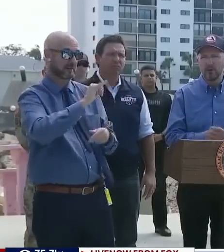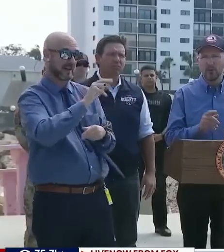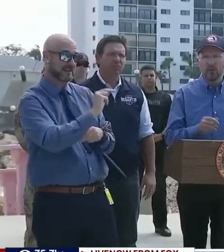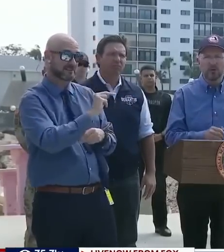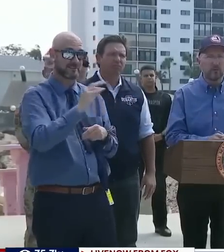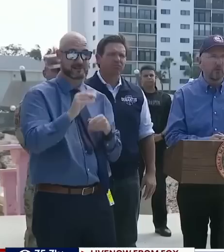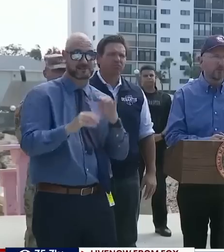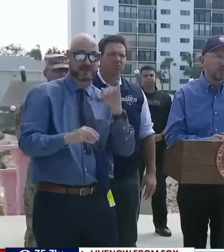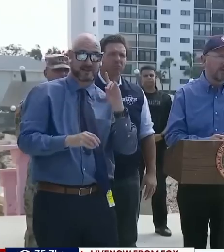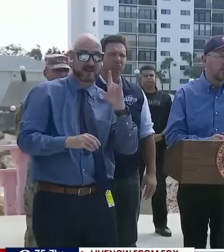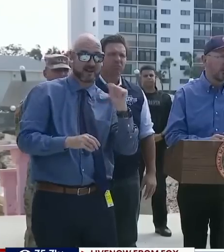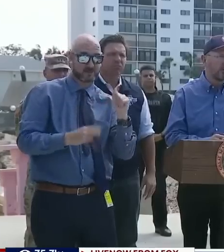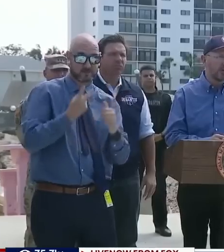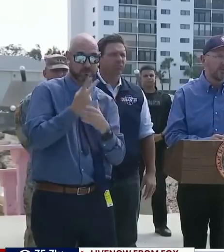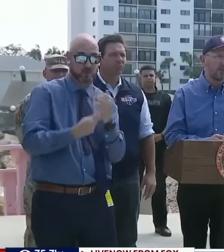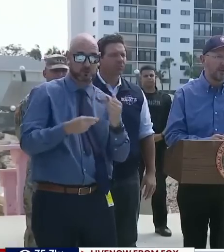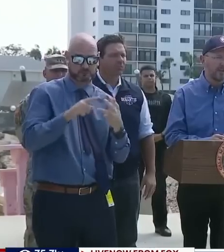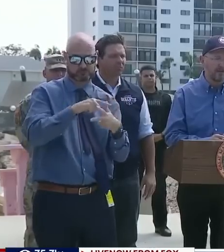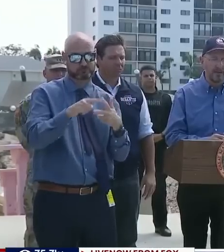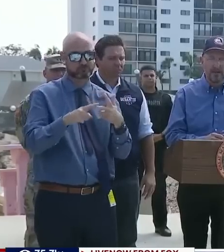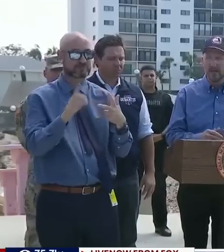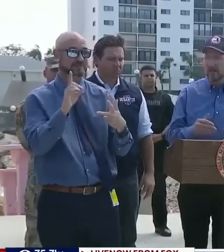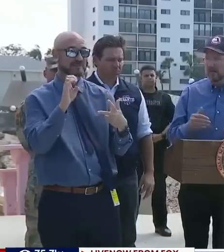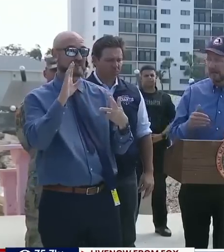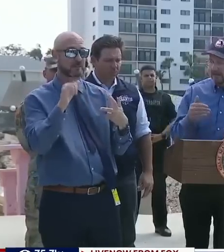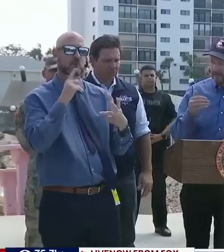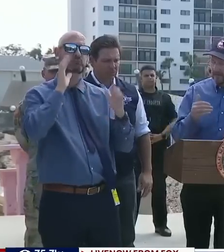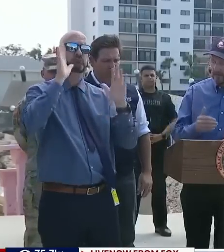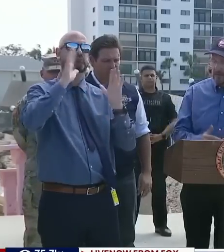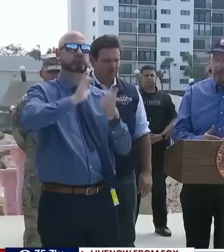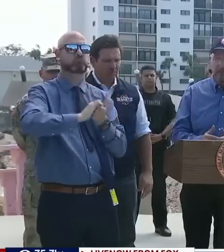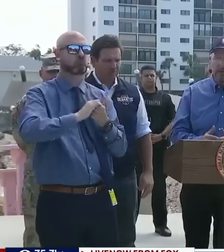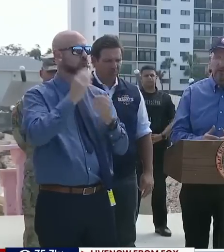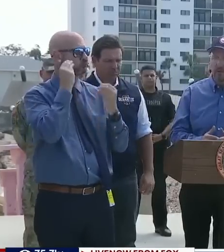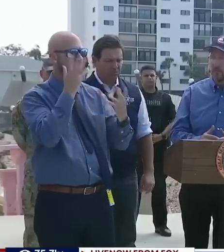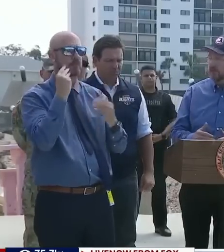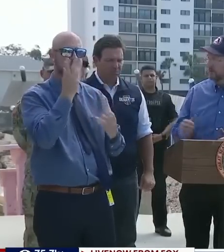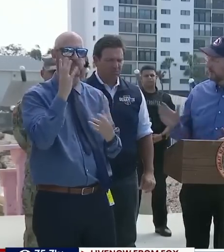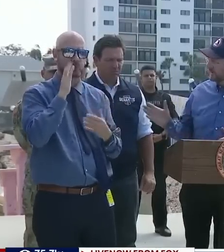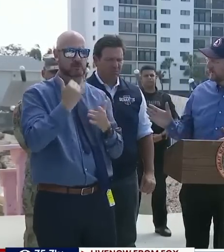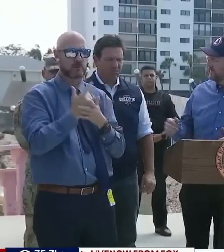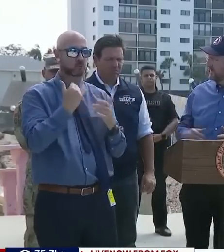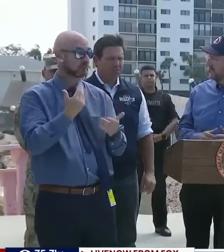Worked with crisis cleanup, and hurricane Ian. Hurricane. Adelia, hurricane. Debbie. They've been a great partner. we'll look forward